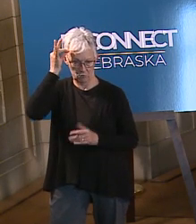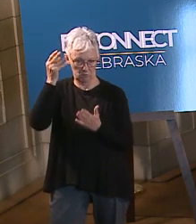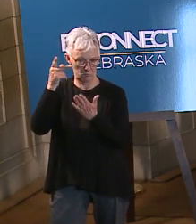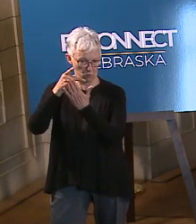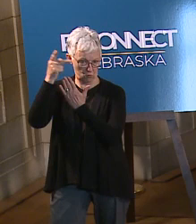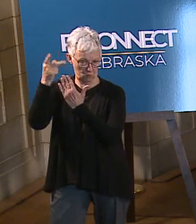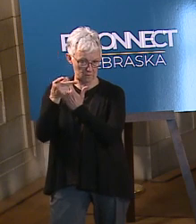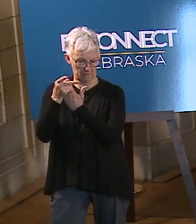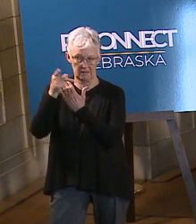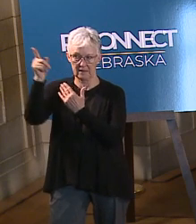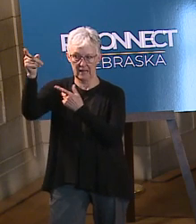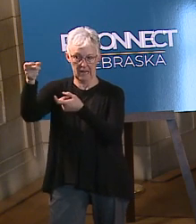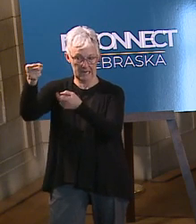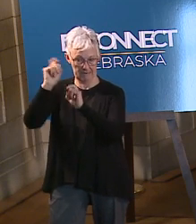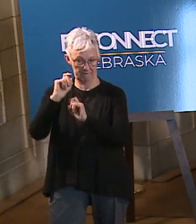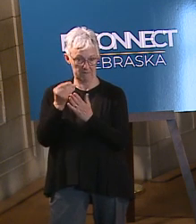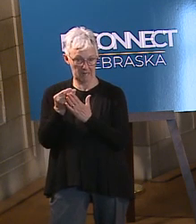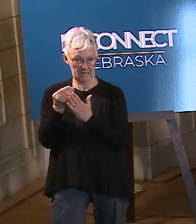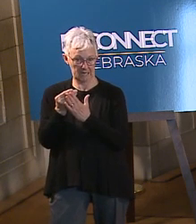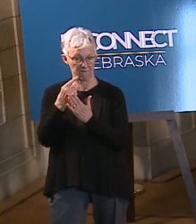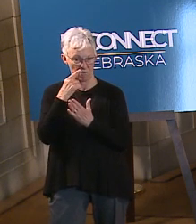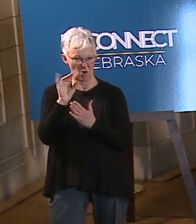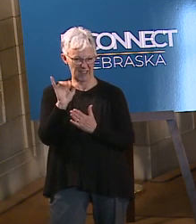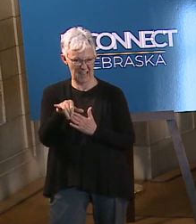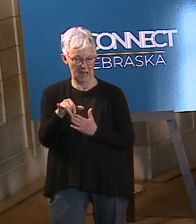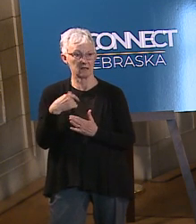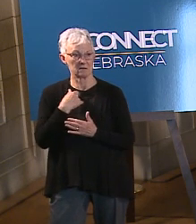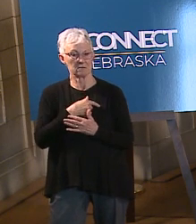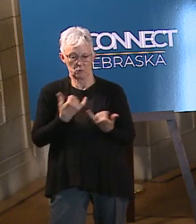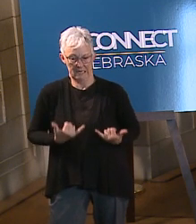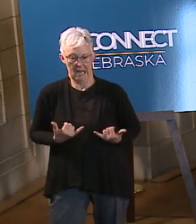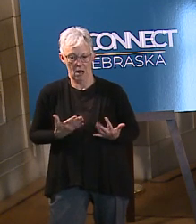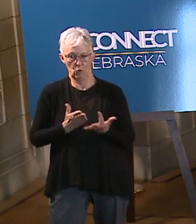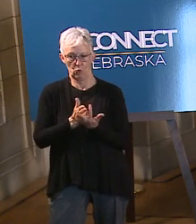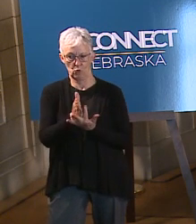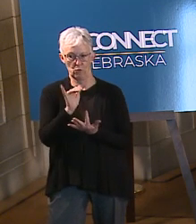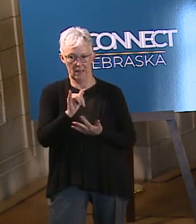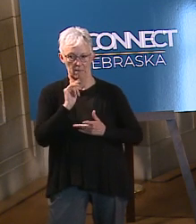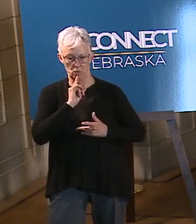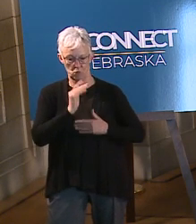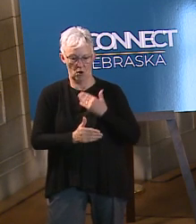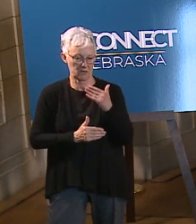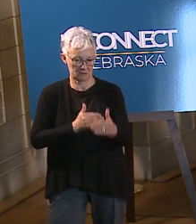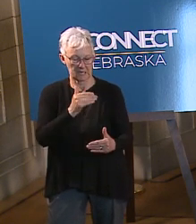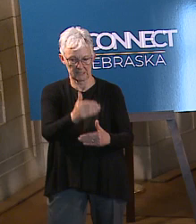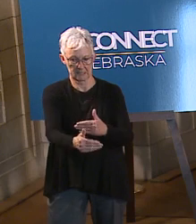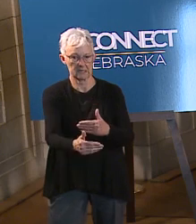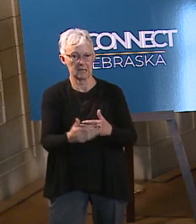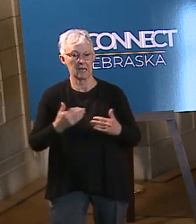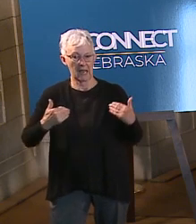TO BRING US INTO COMPLIANCE WITH THE FEDERAL PROGRAM THAT